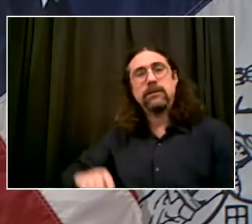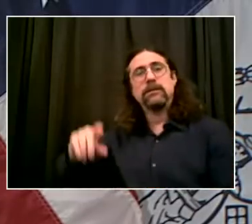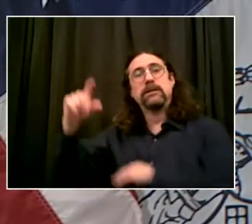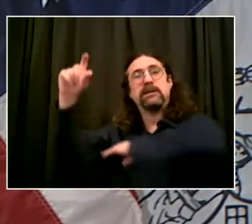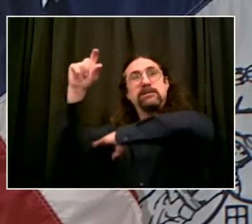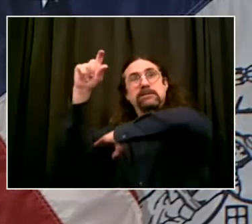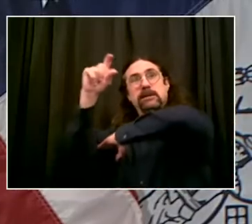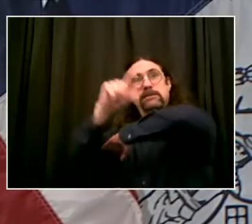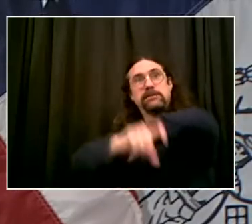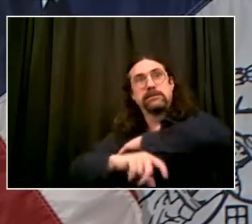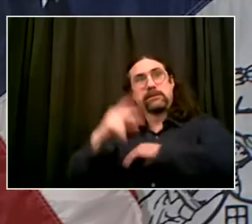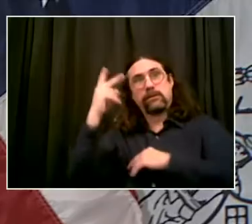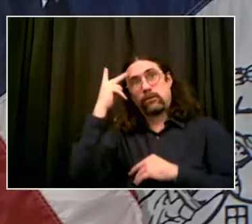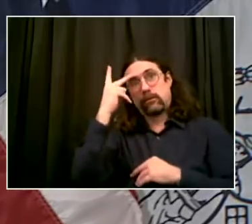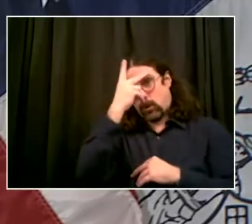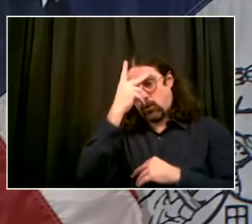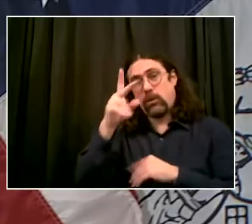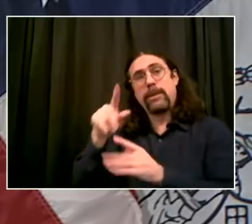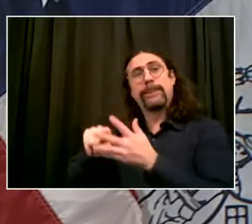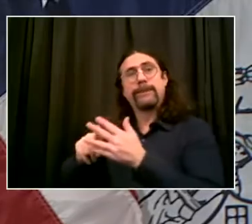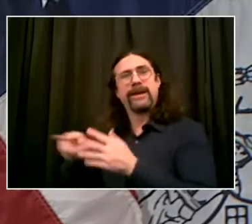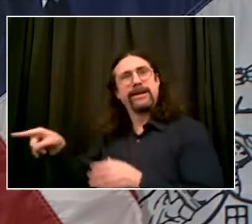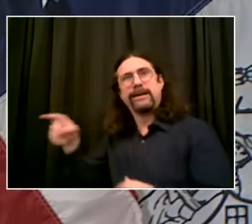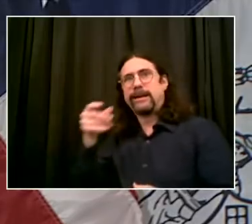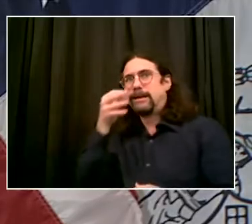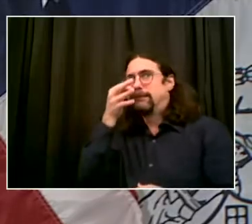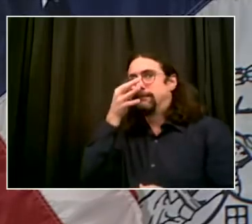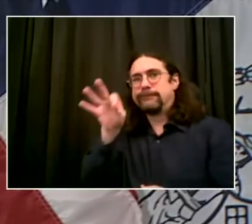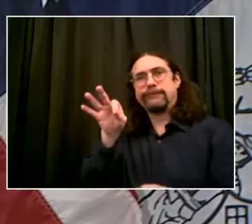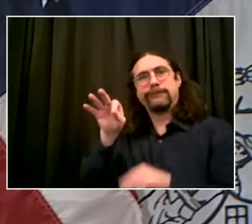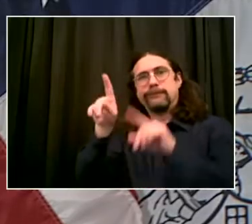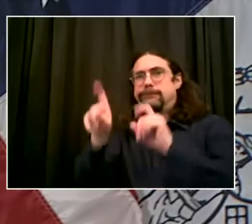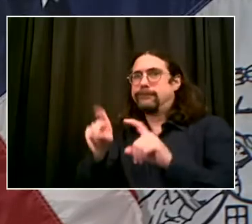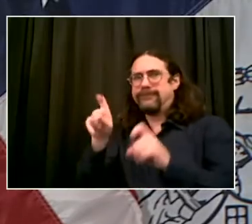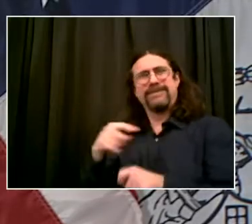BECOME EAEAIESR FASTER. ALL OF THESE THINGS ARE